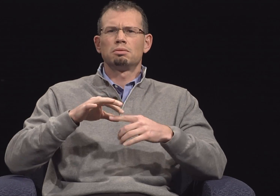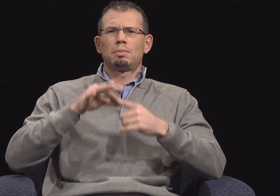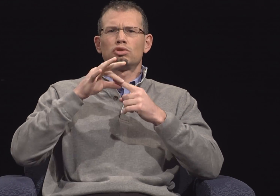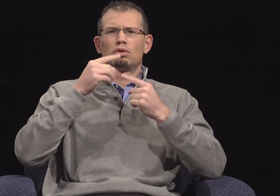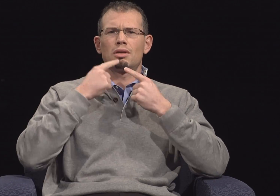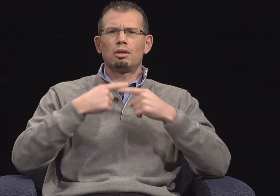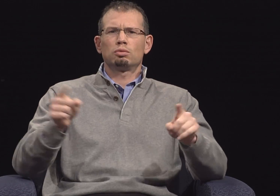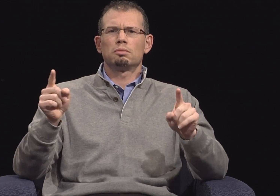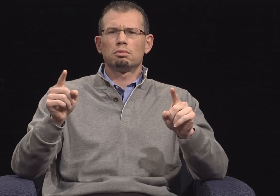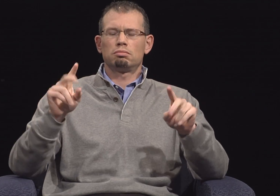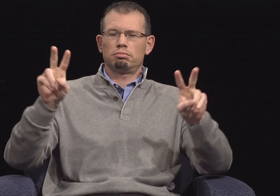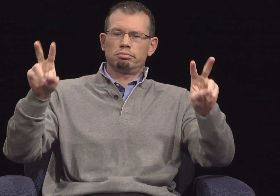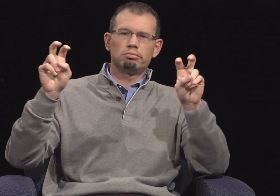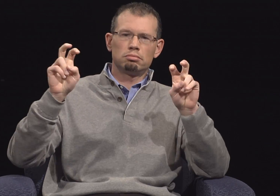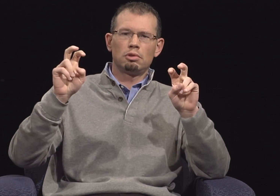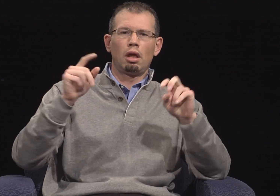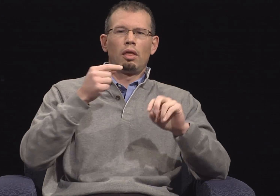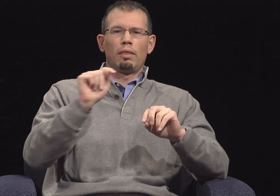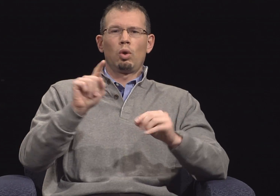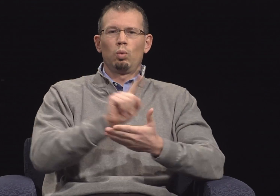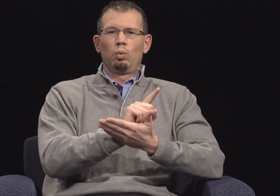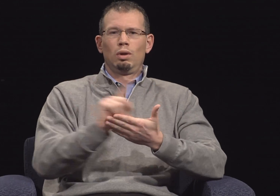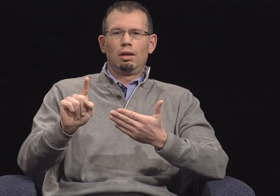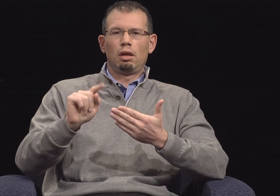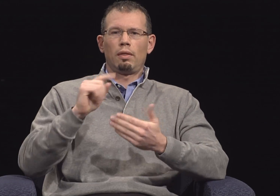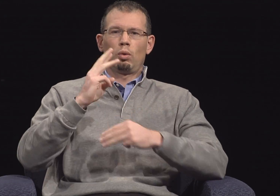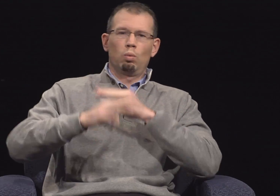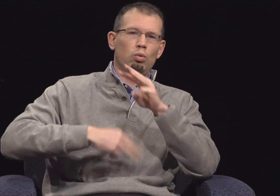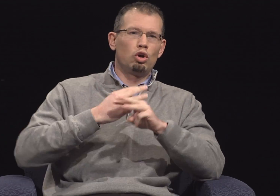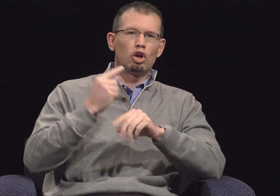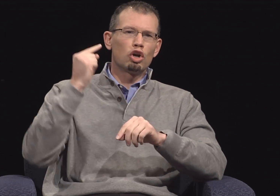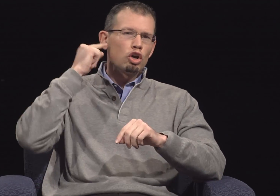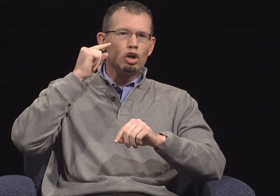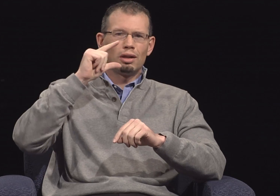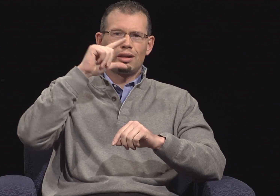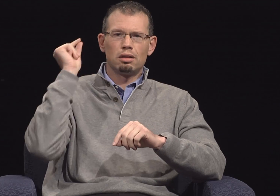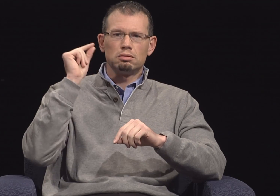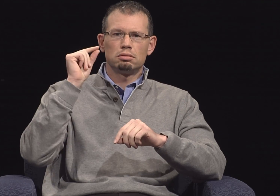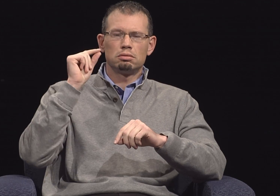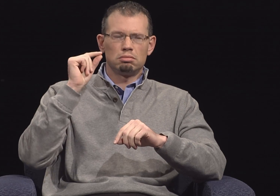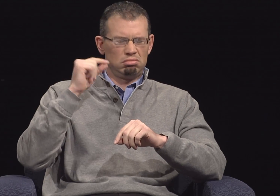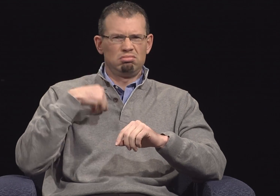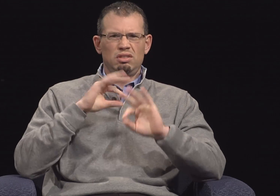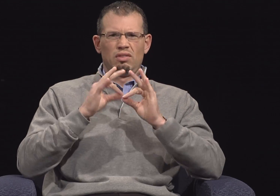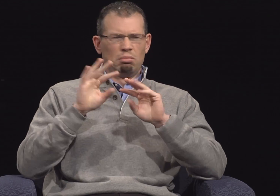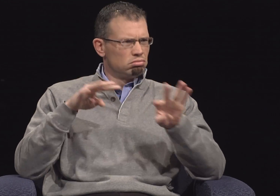There was a special announcement, "The Week the World Heard Gallaudet."